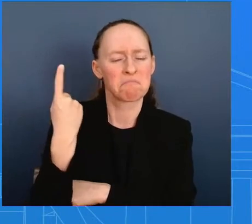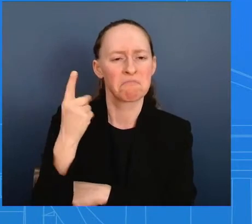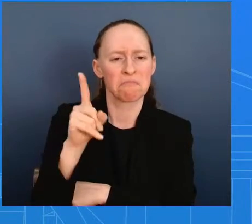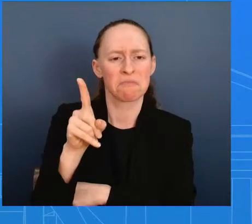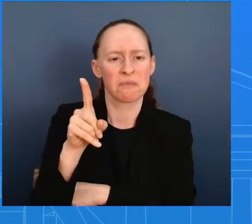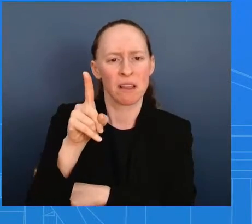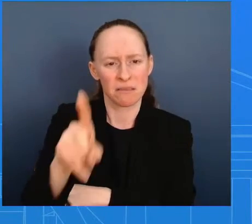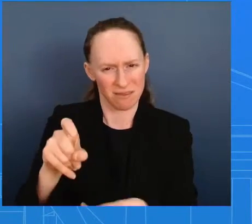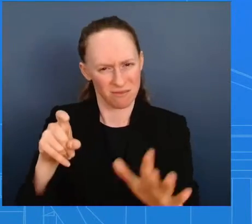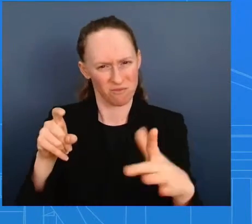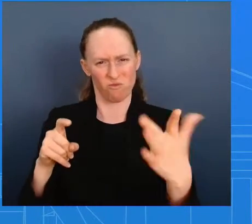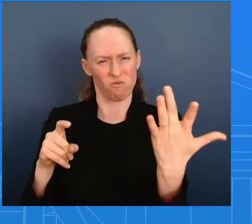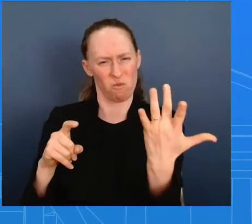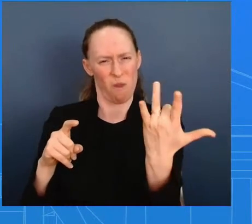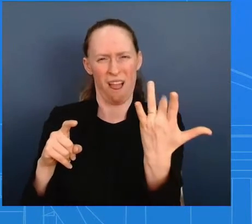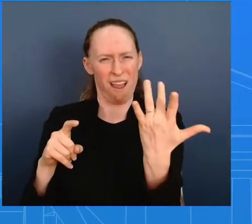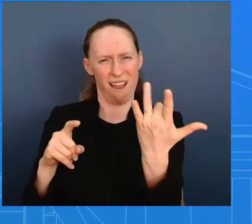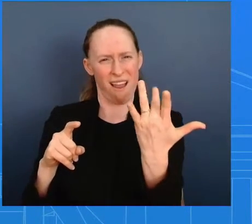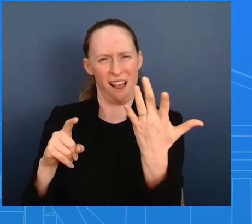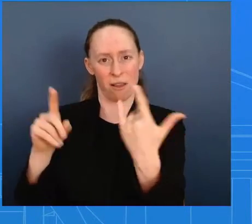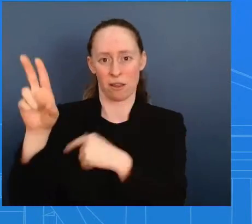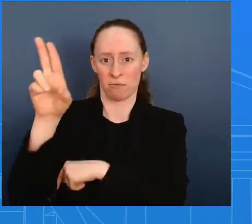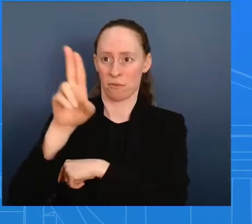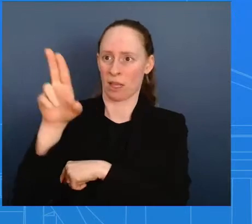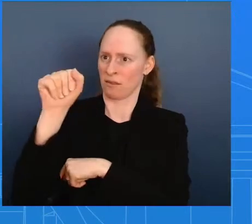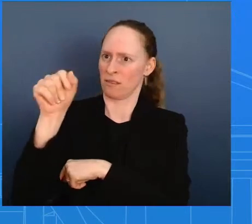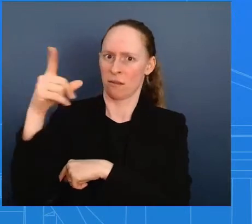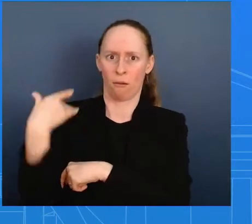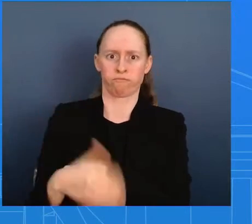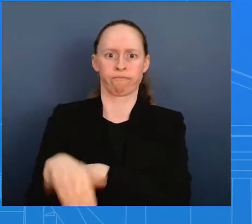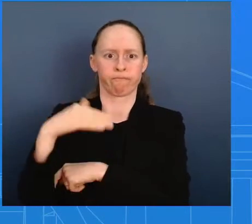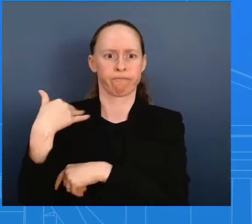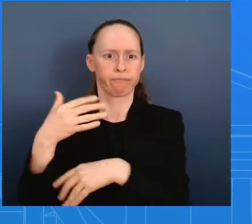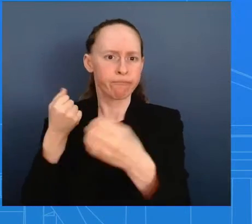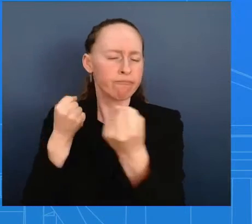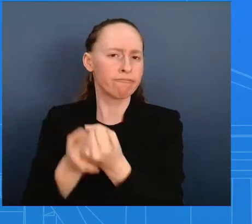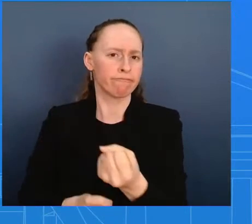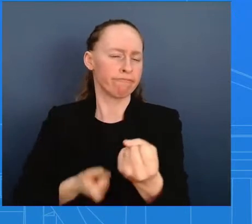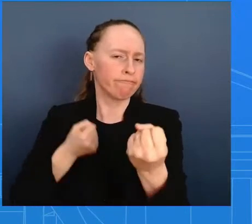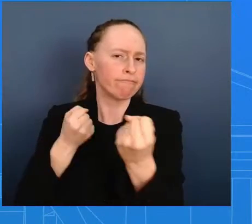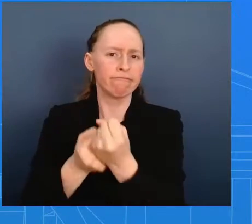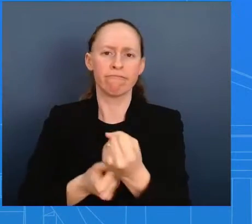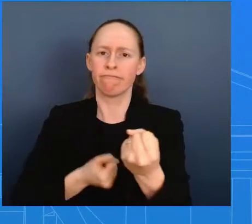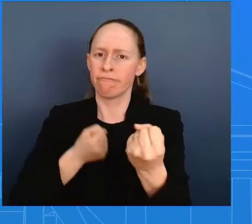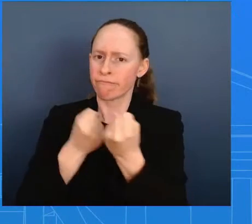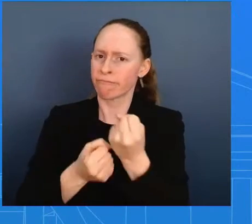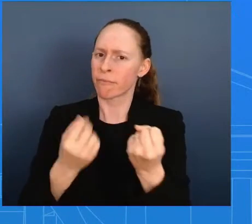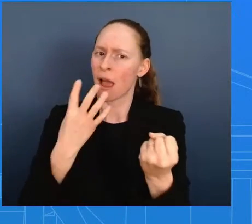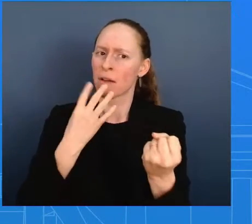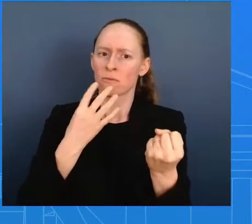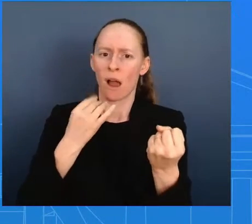seem to have so little clout with the Netanyahu government. And you said, for instance, that they need a strategic endgame.